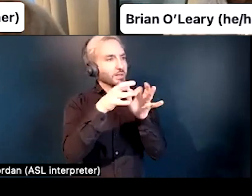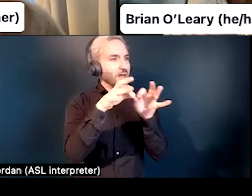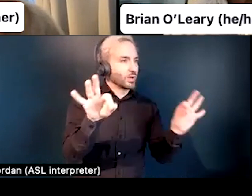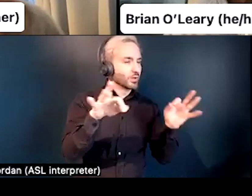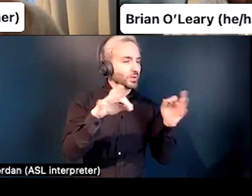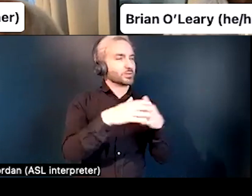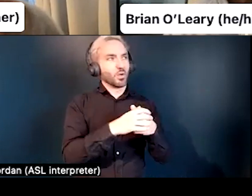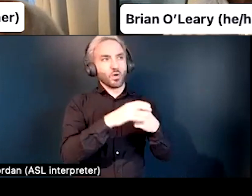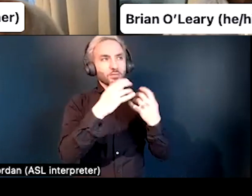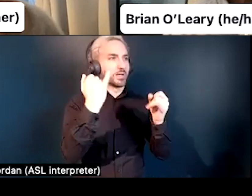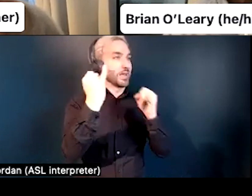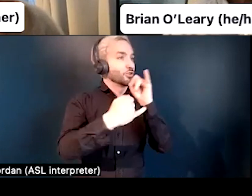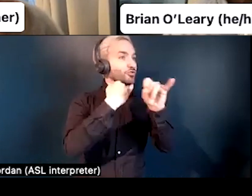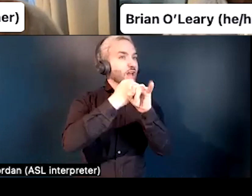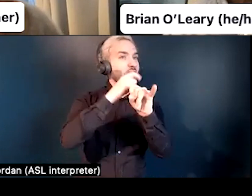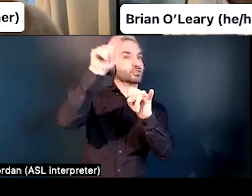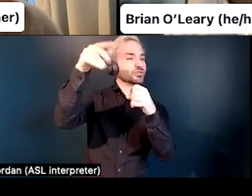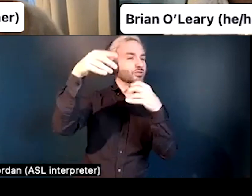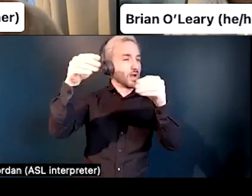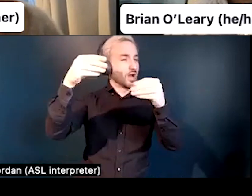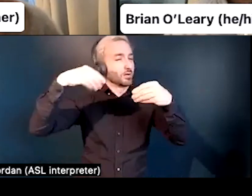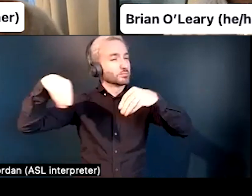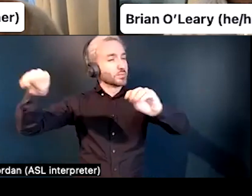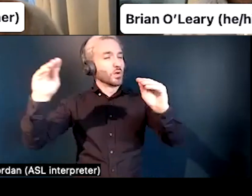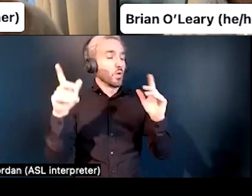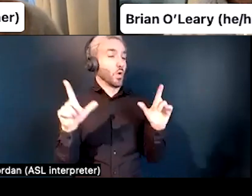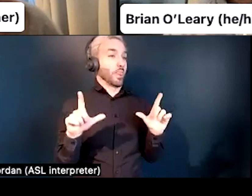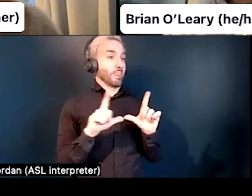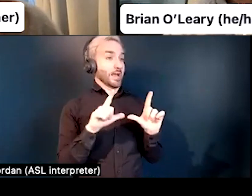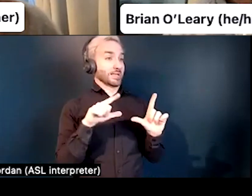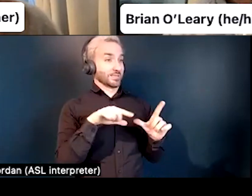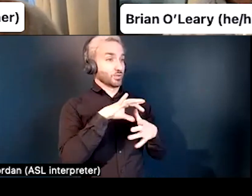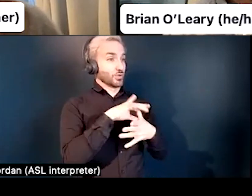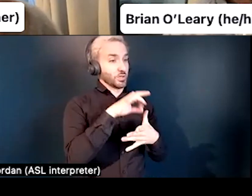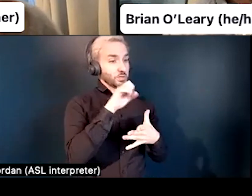the subsidiary rights, like licensing content to be produced into movies or television shows,